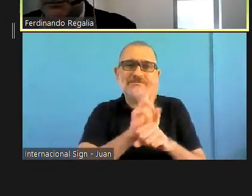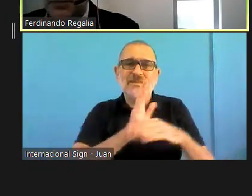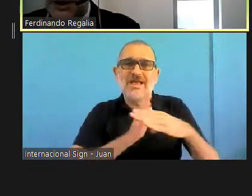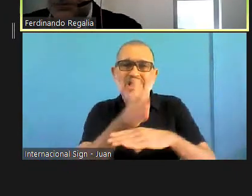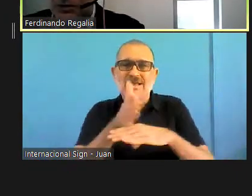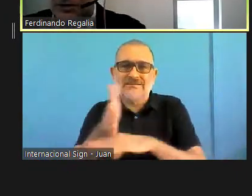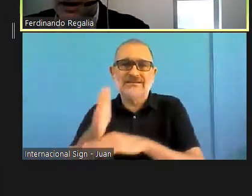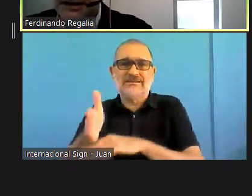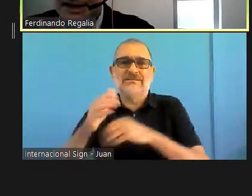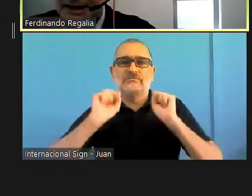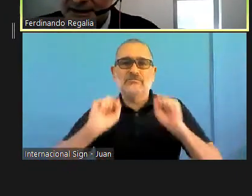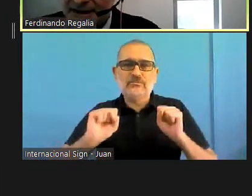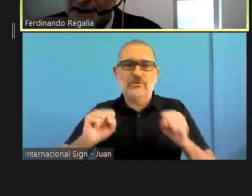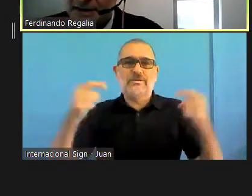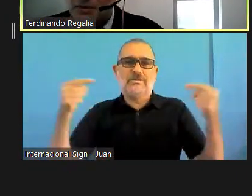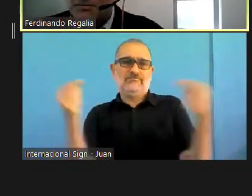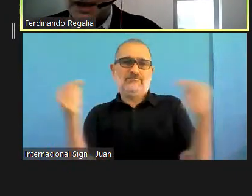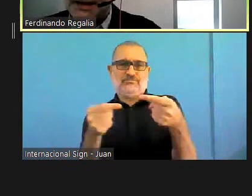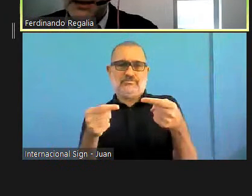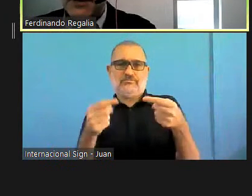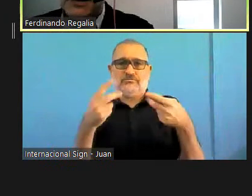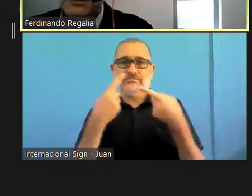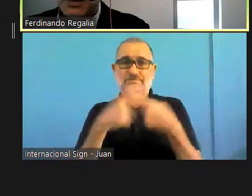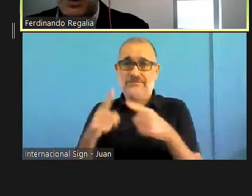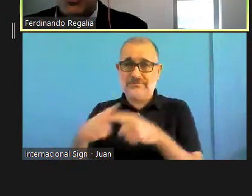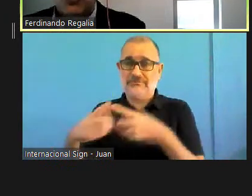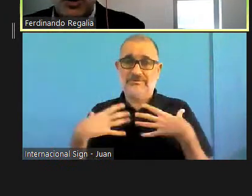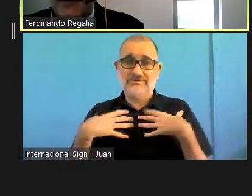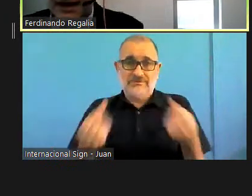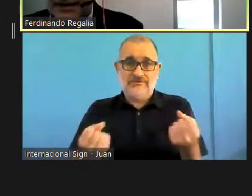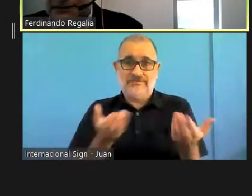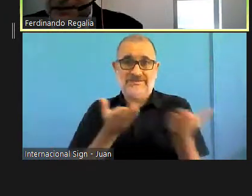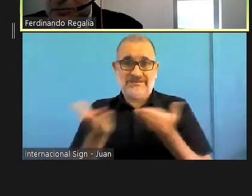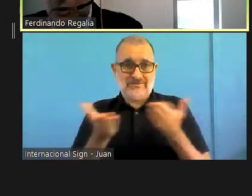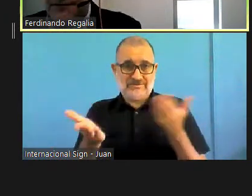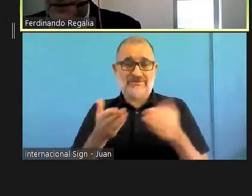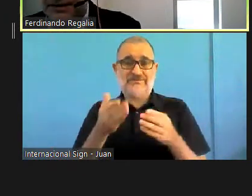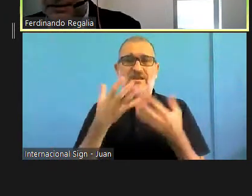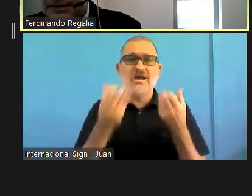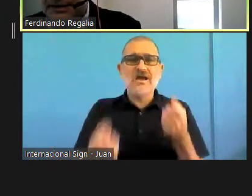people-centered care that would make services more effective and more efficient.